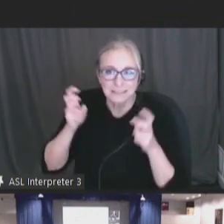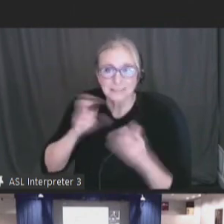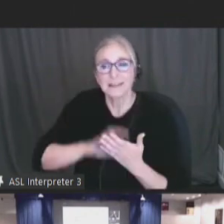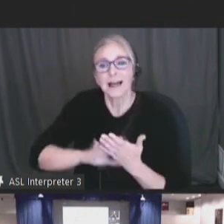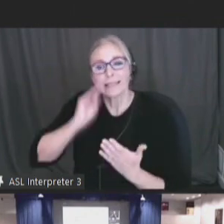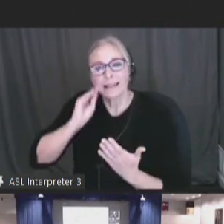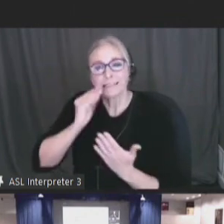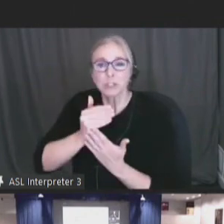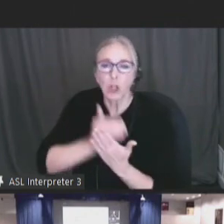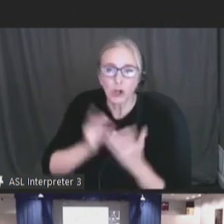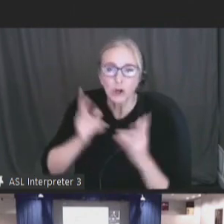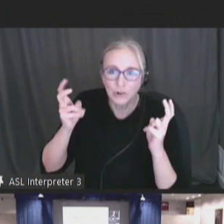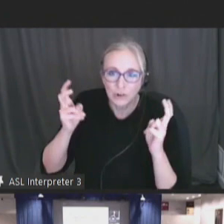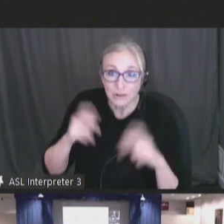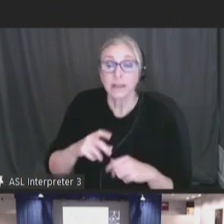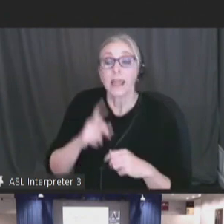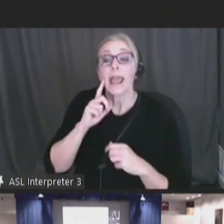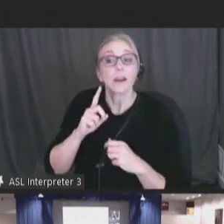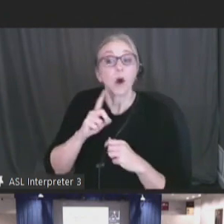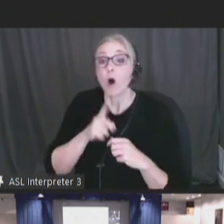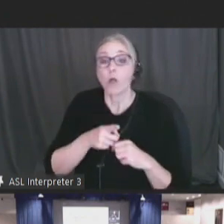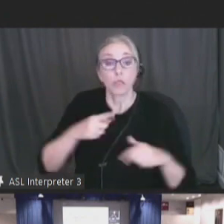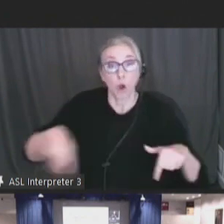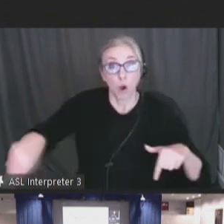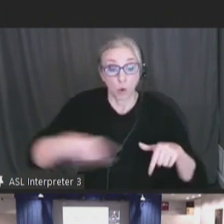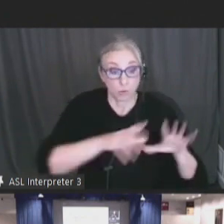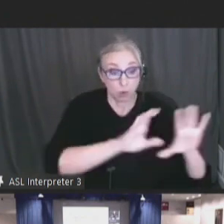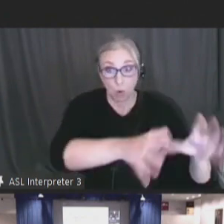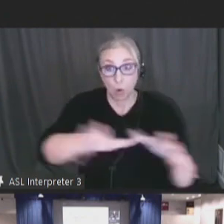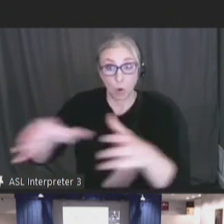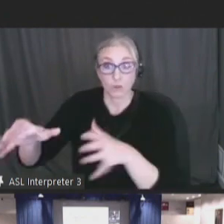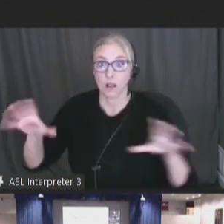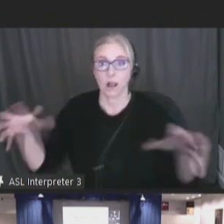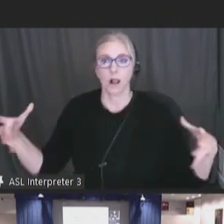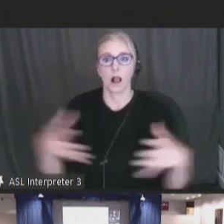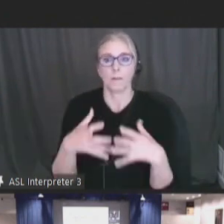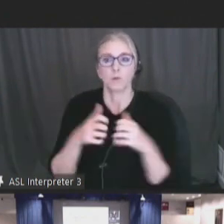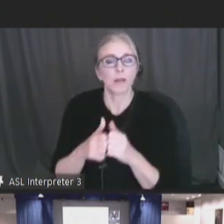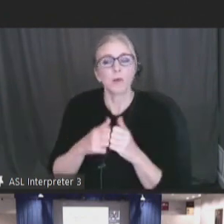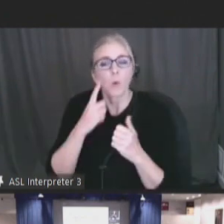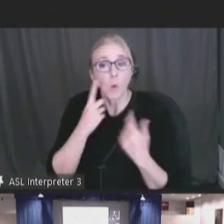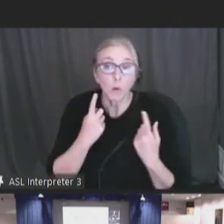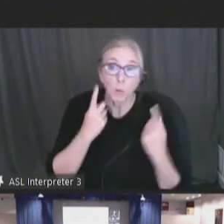And having all the cohorts come together and talk about what went well and what didn't go well.